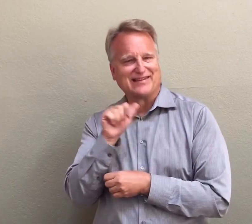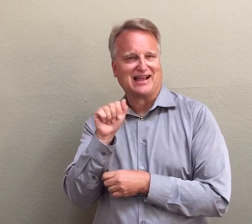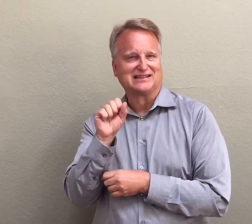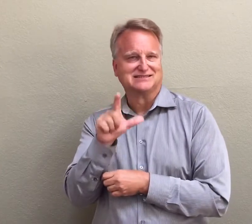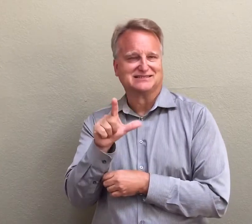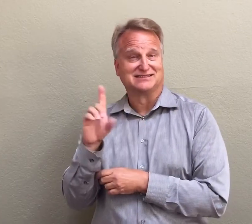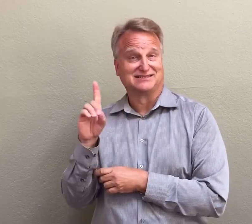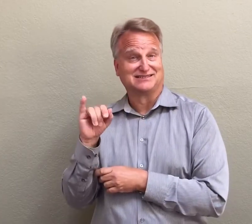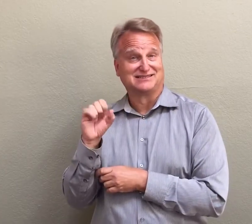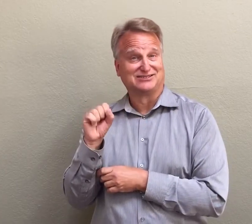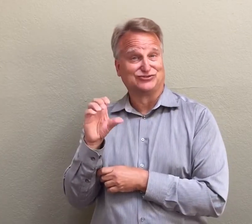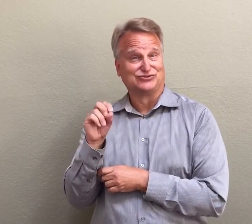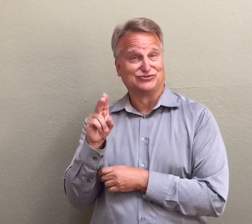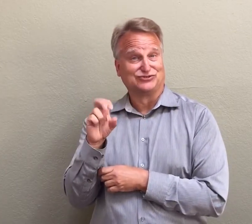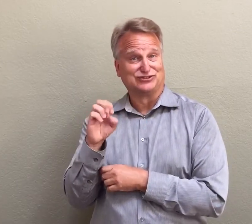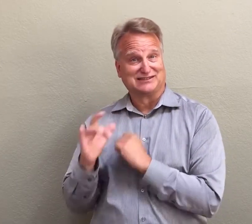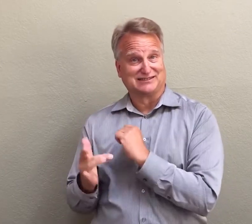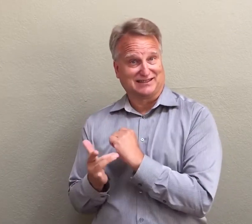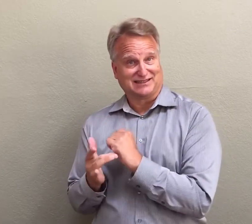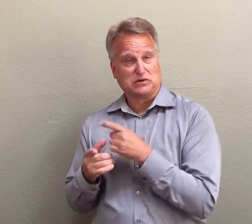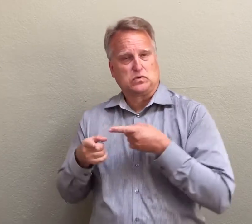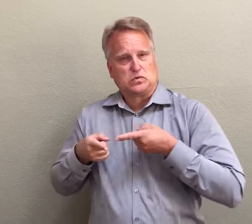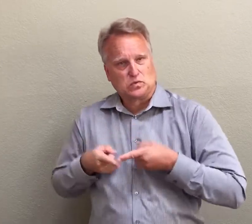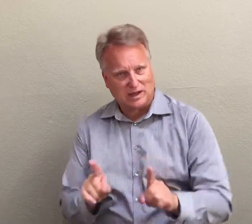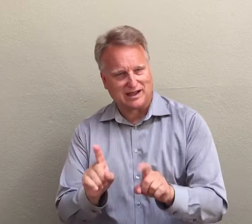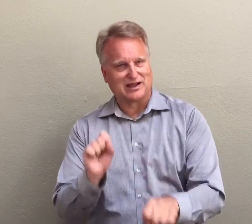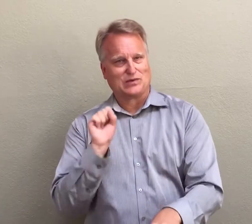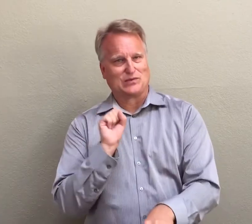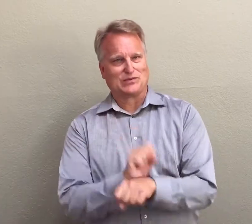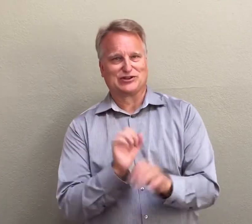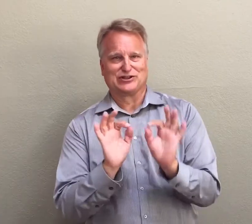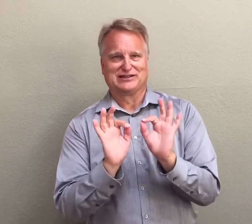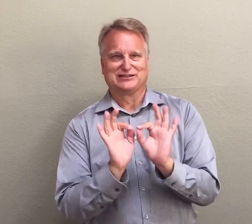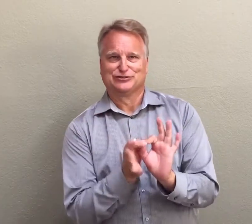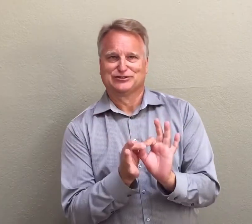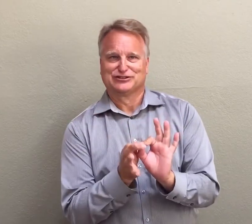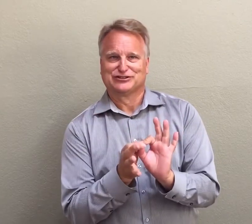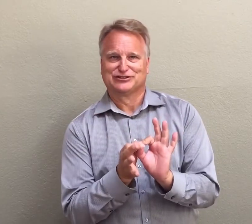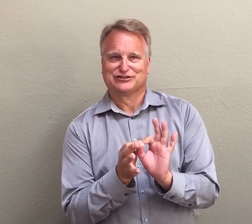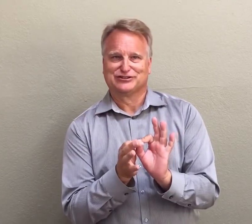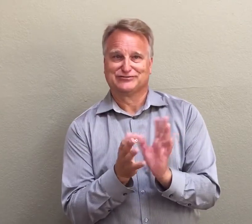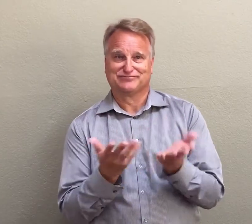Deaf ASL discourse techniques while interpreting lectures by hearing presenters?